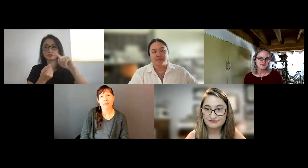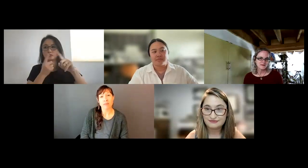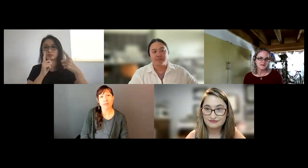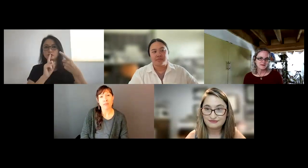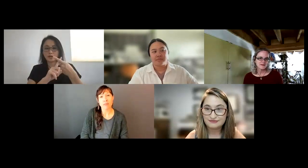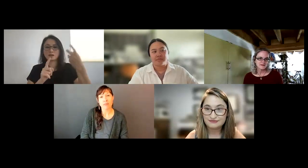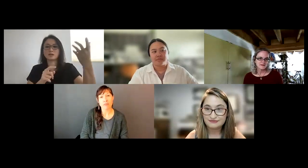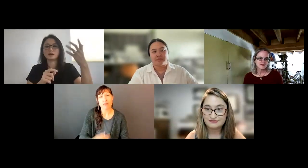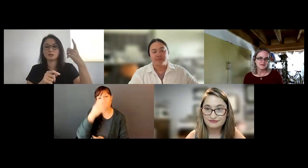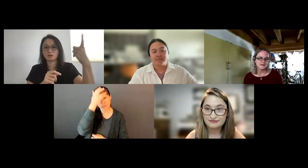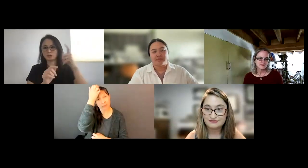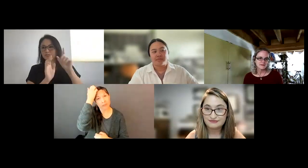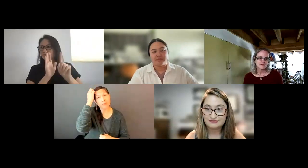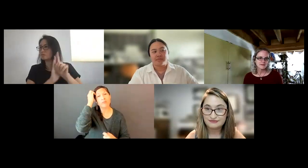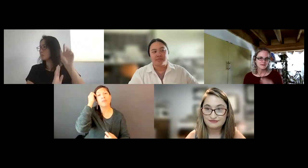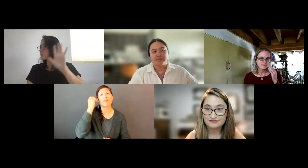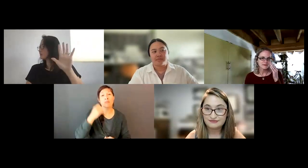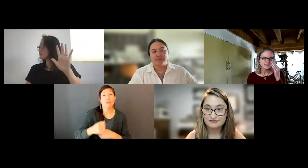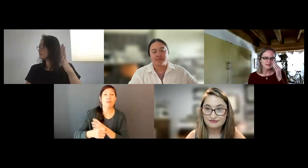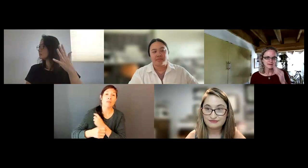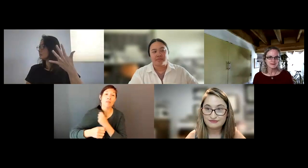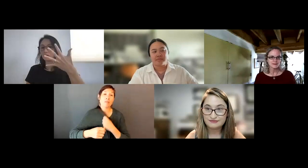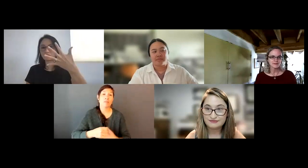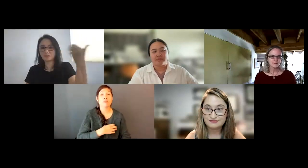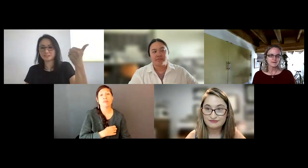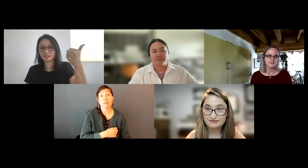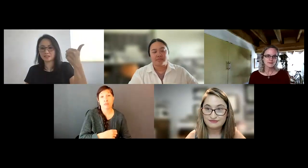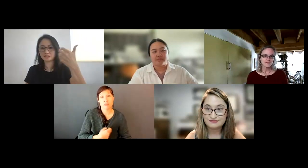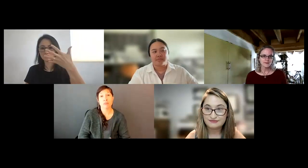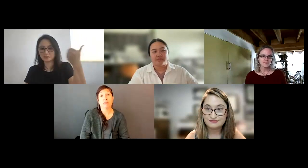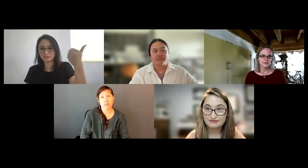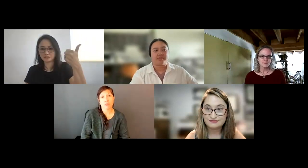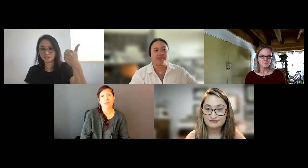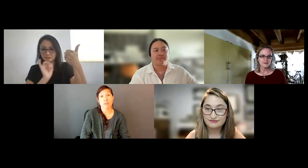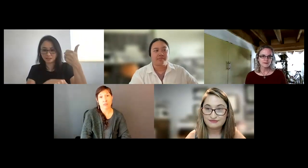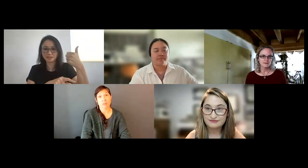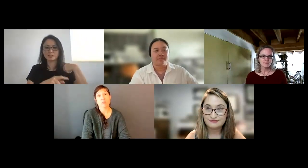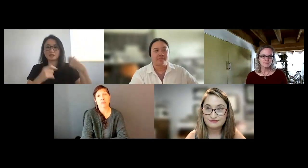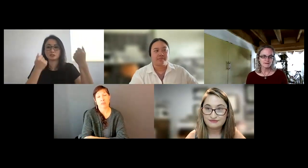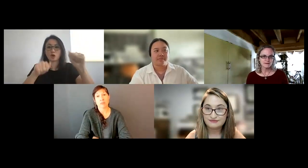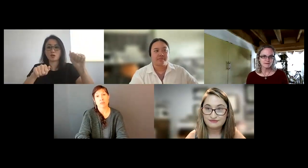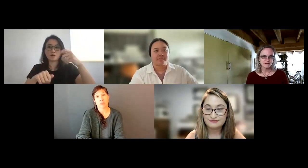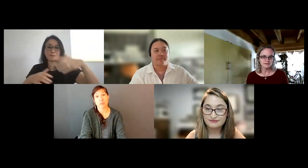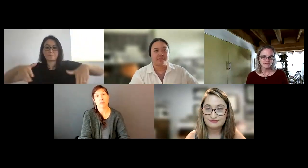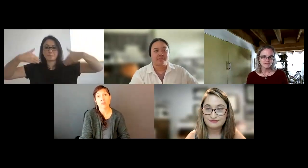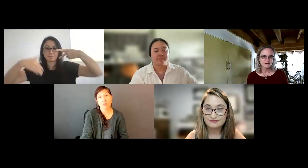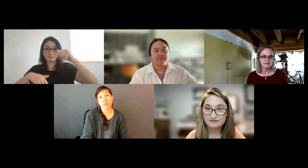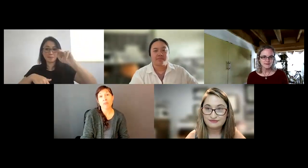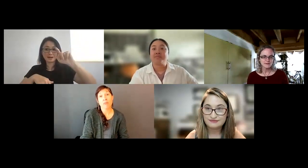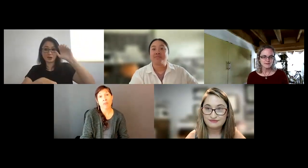Yes, yes, yes. I do have one friend actually who was tall actually about maybe standing around five foot 10.